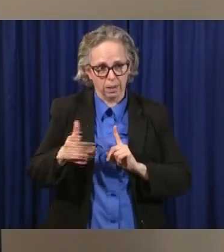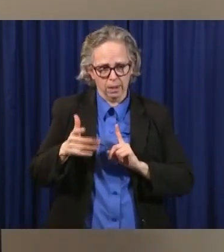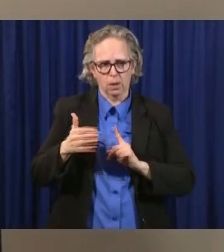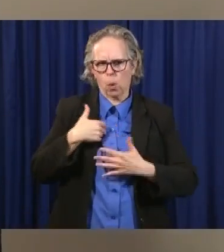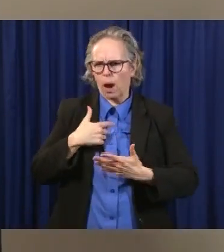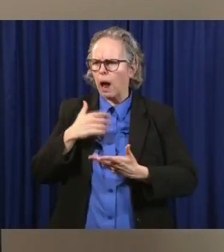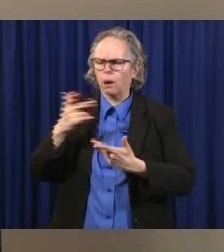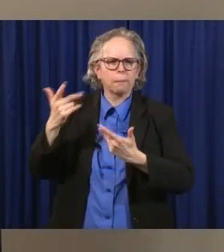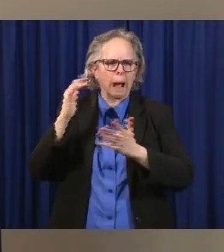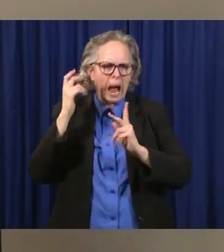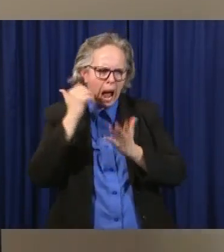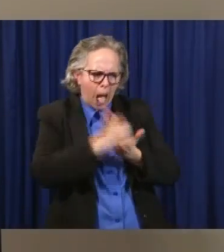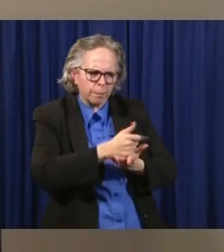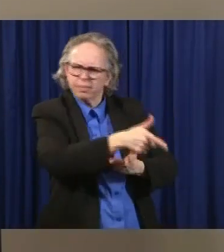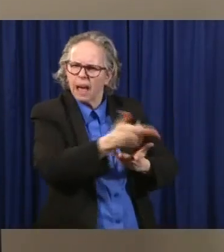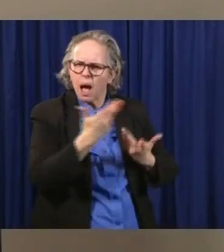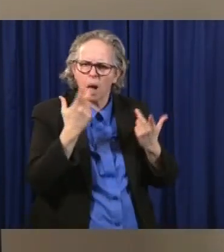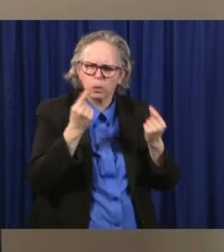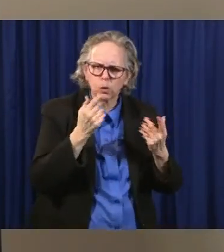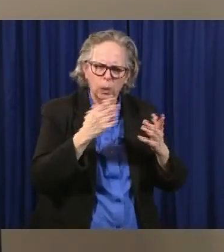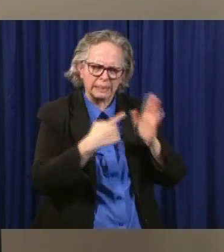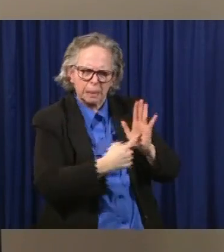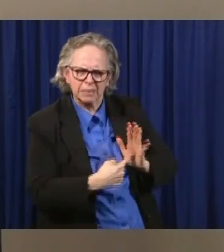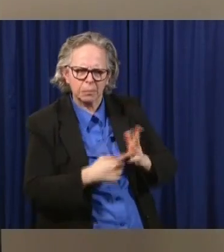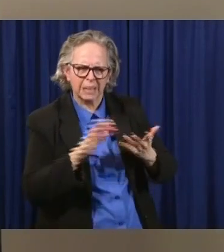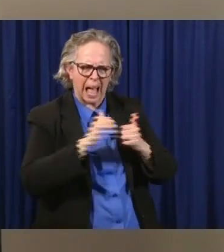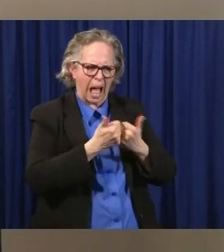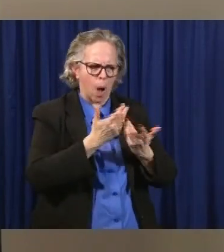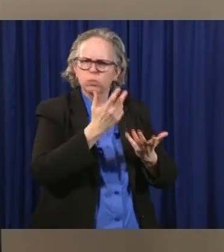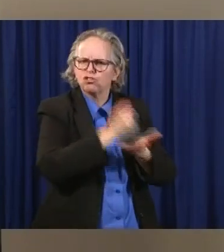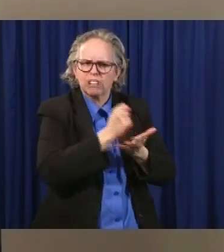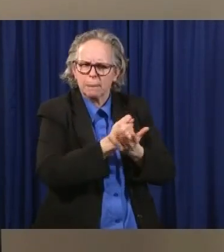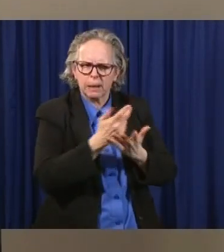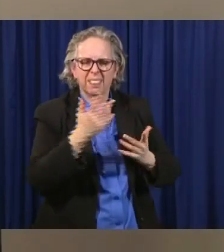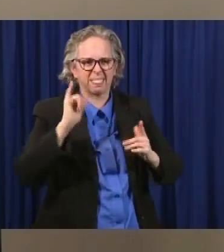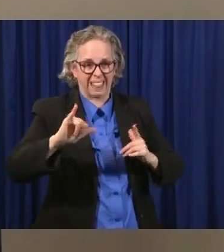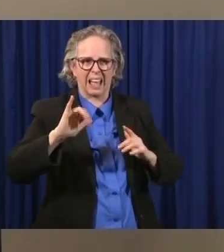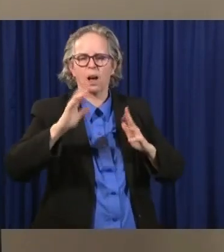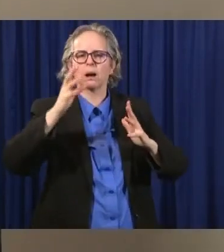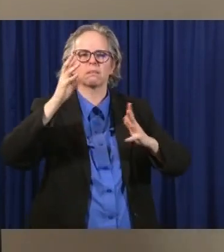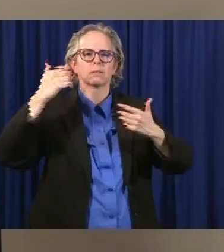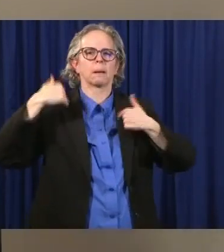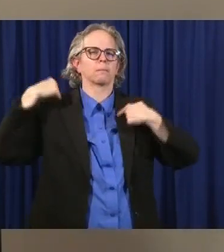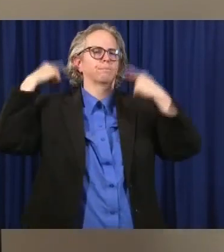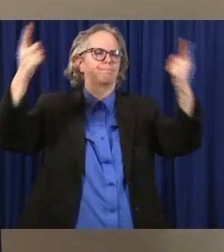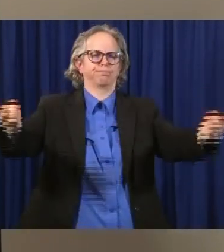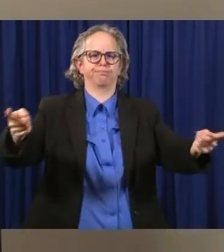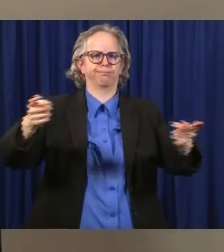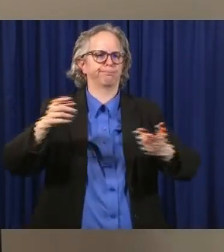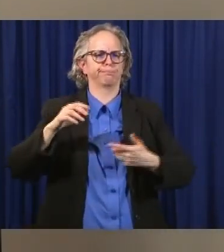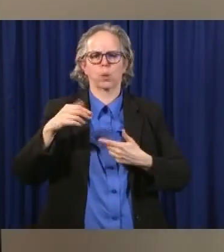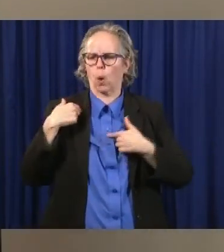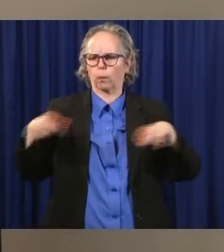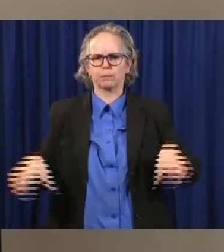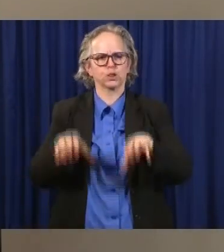AND WE WILL HELP YOU MONITOR FOR SYMPTOMS AND HELP YOU GET TREATMENT IF YOU NEED IT.